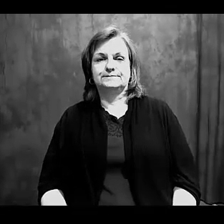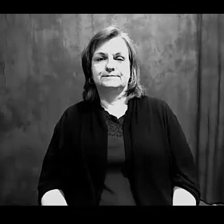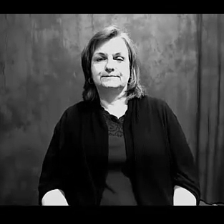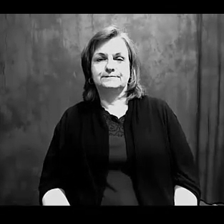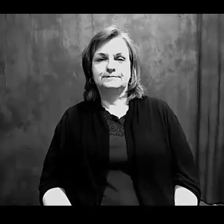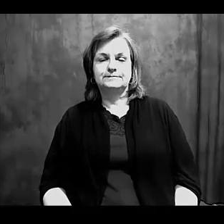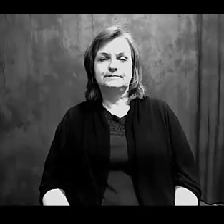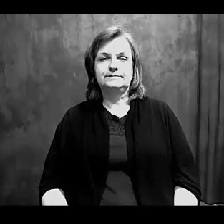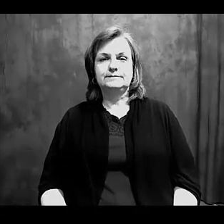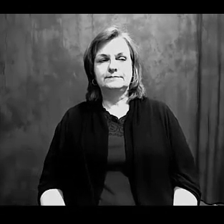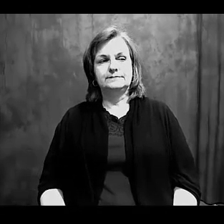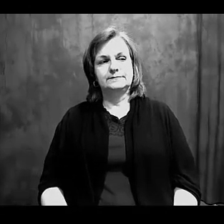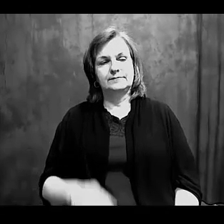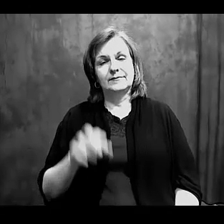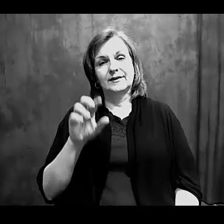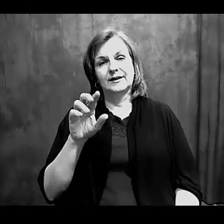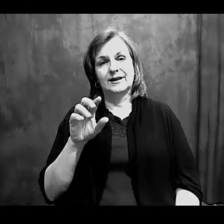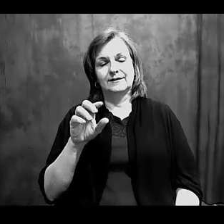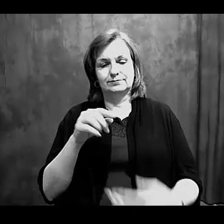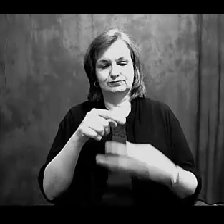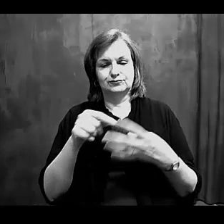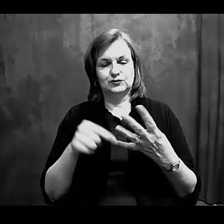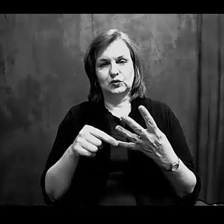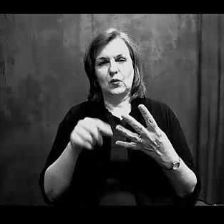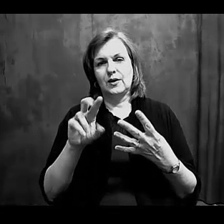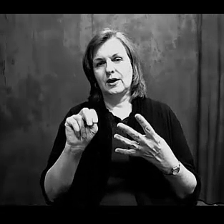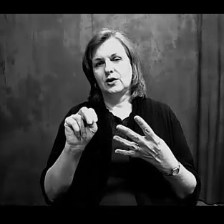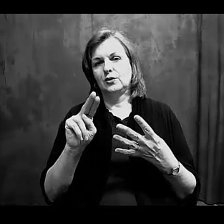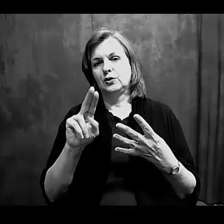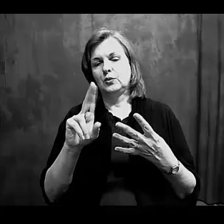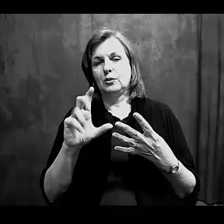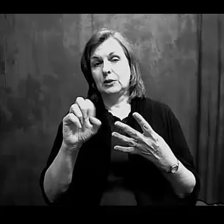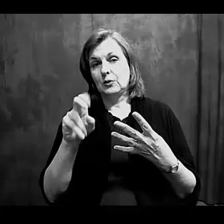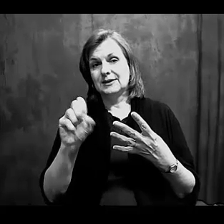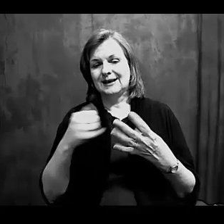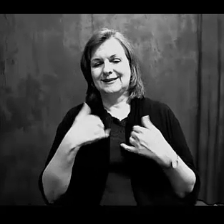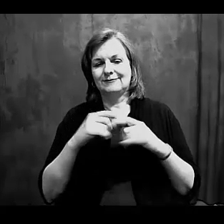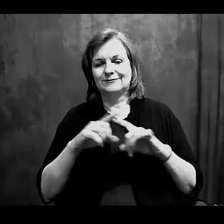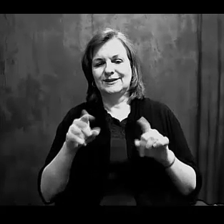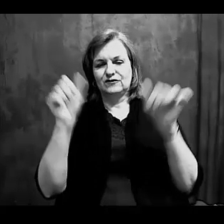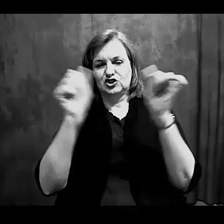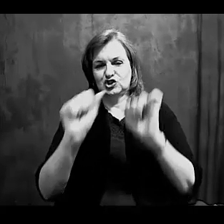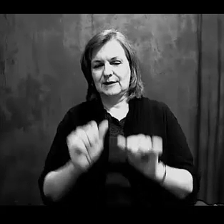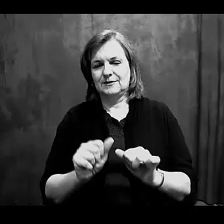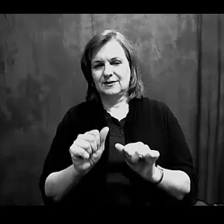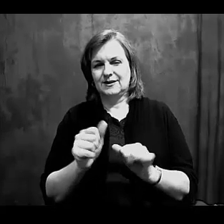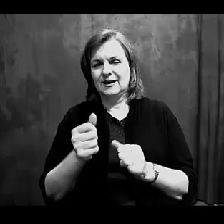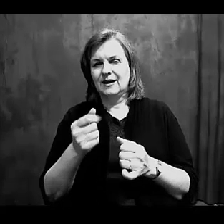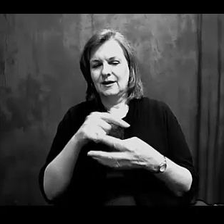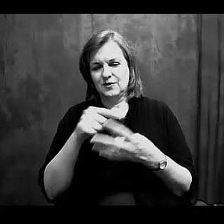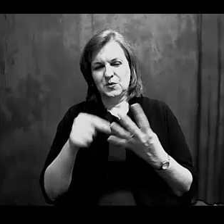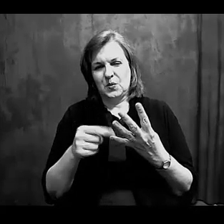the DNA nucleotides themselves have different shapes they are structurally slightly different